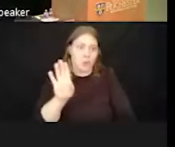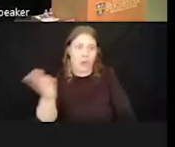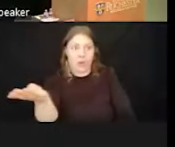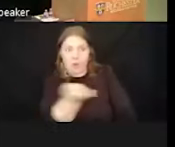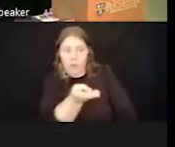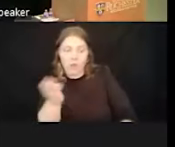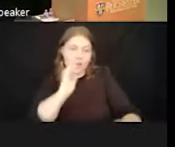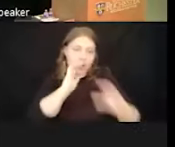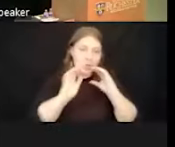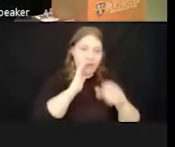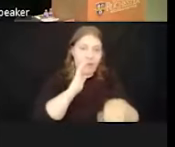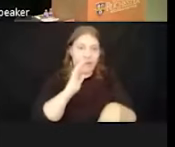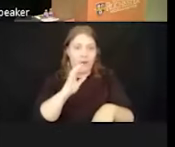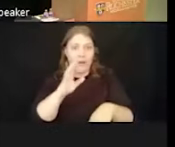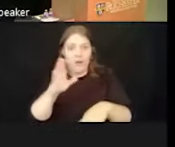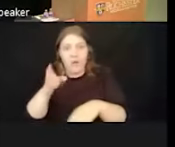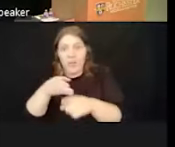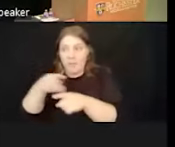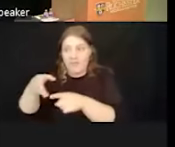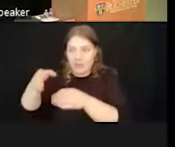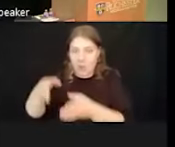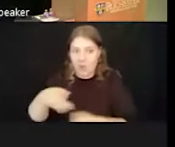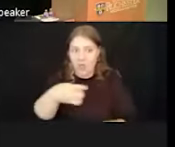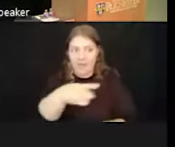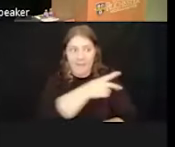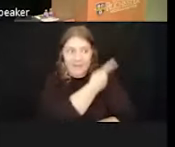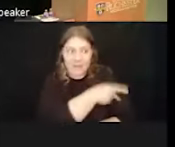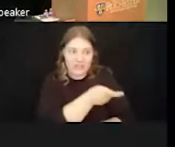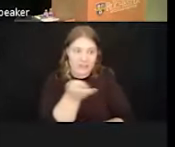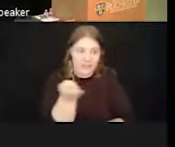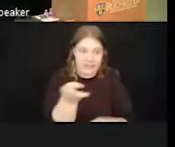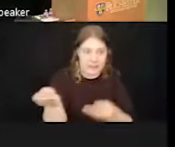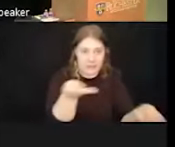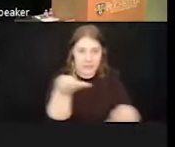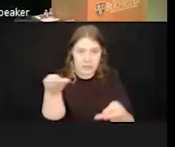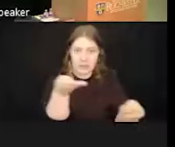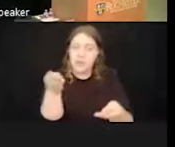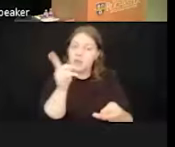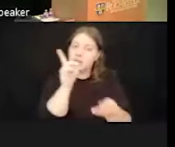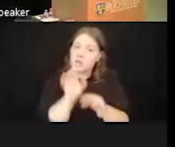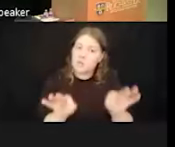and your patients and that is important you know to feel valued as a patient you know like you are